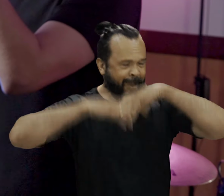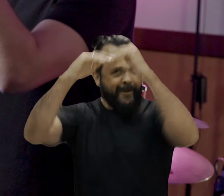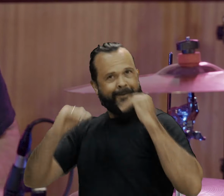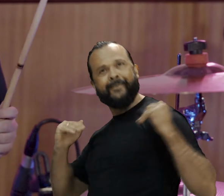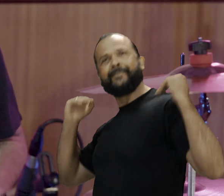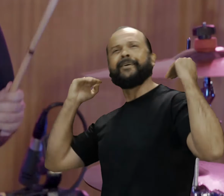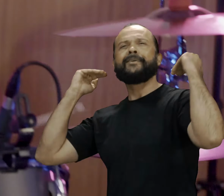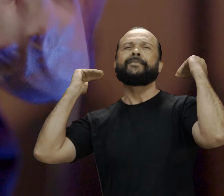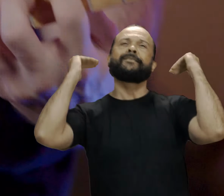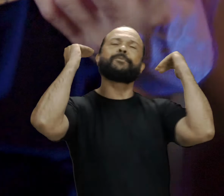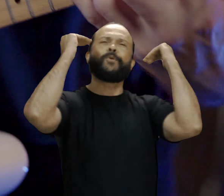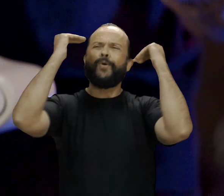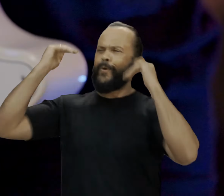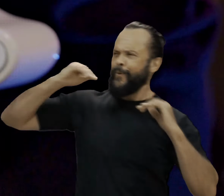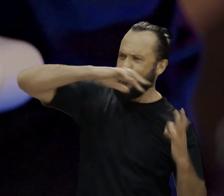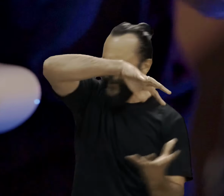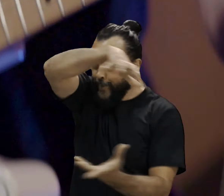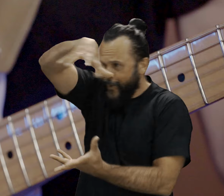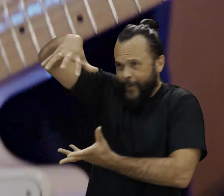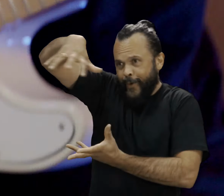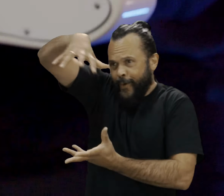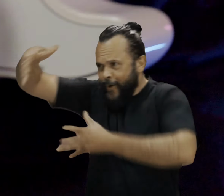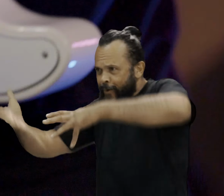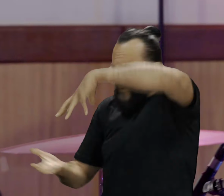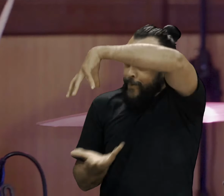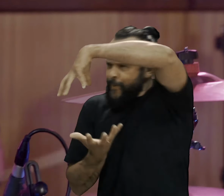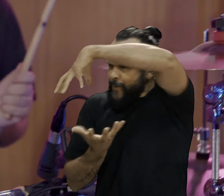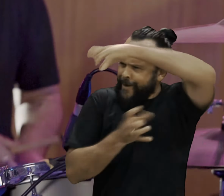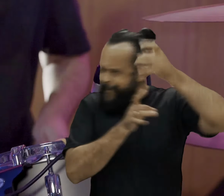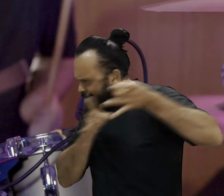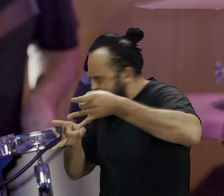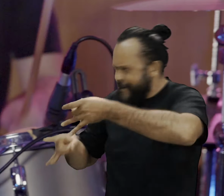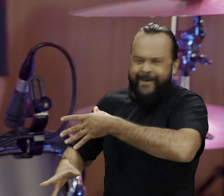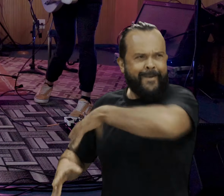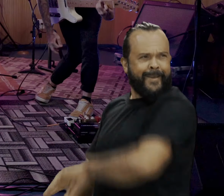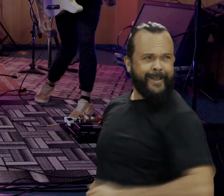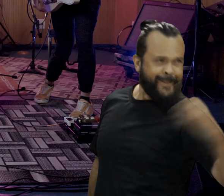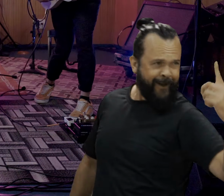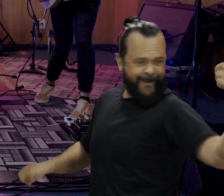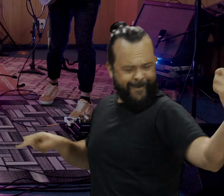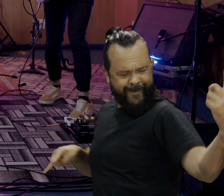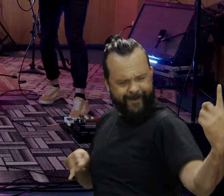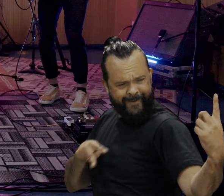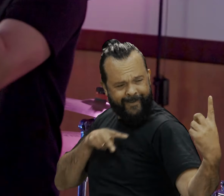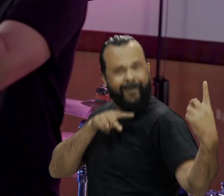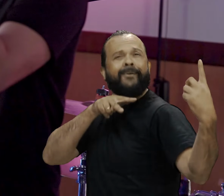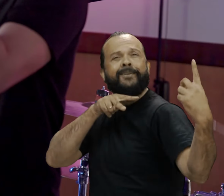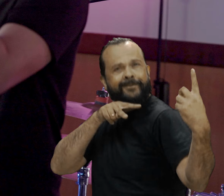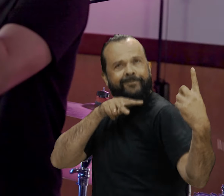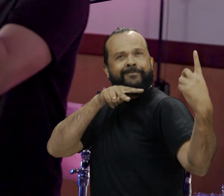I forget the world, I see only you